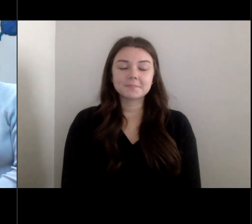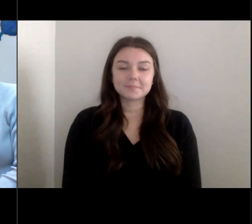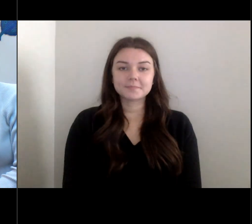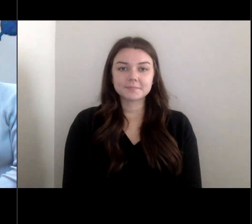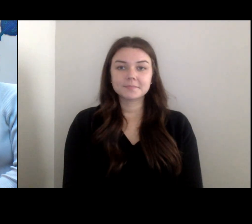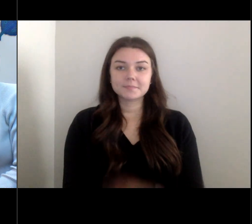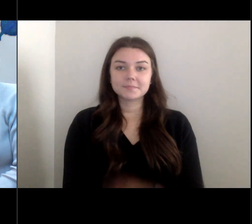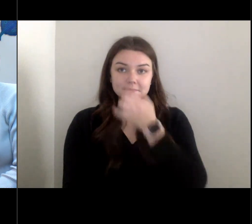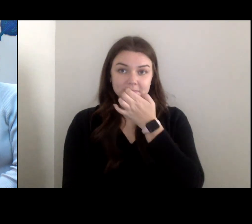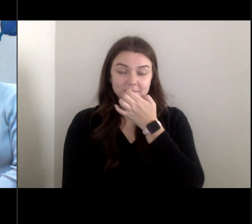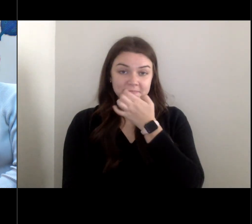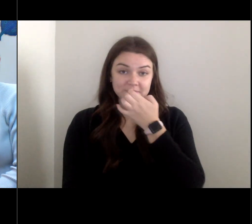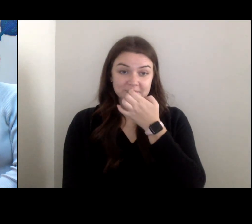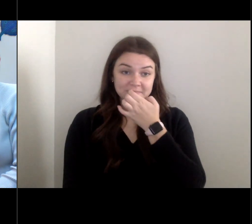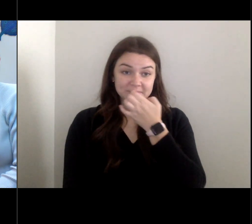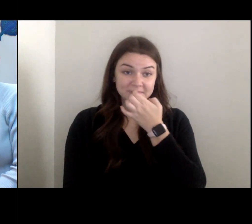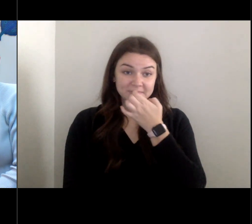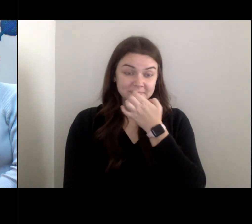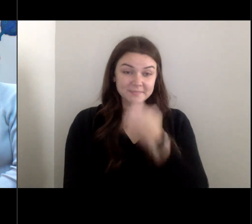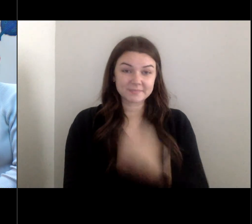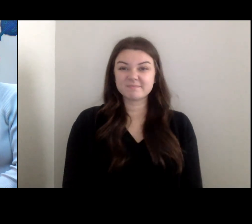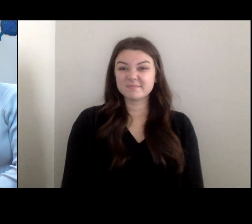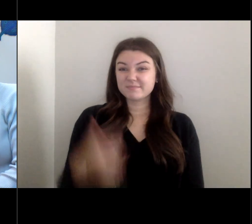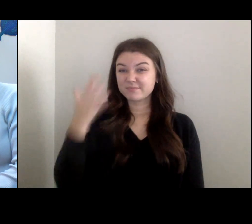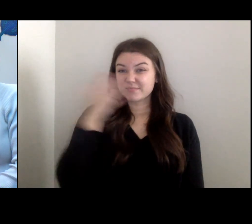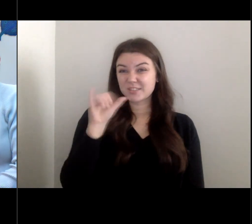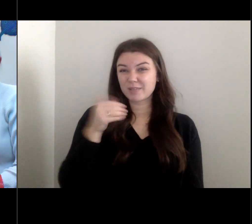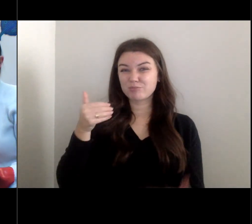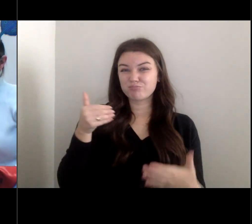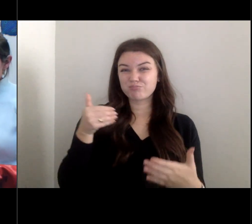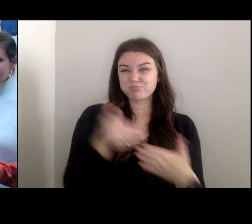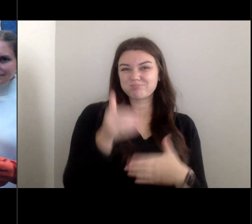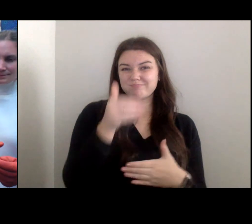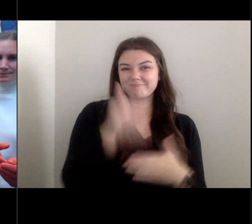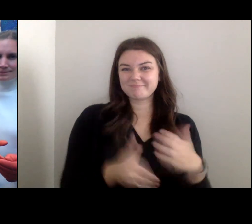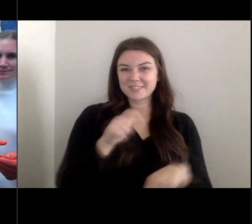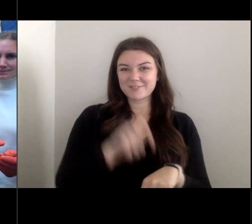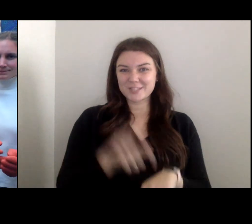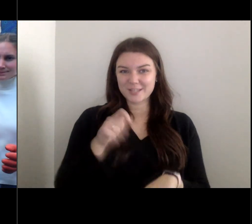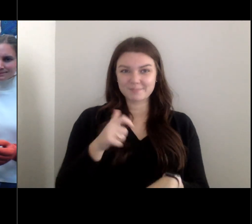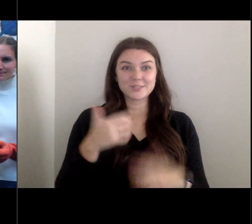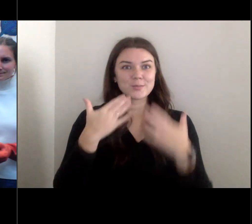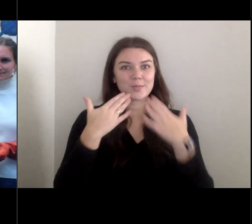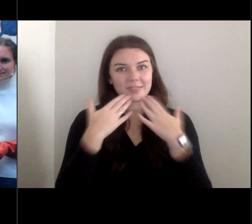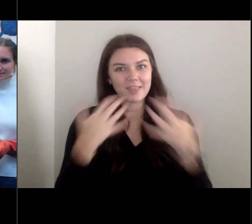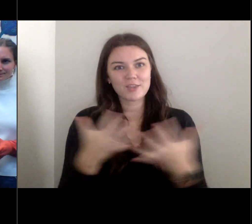It looks like we are just about at the end of our time. So thank you very much, Erin and Leah,